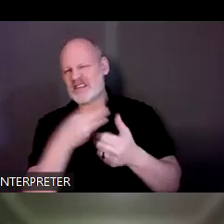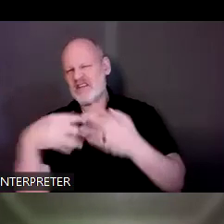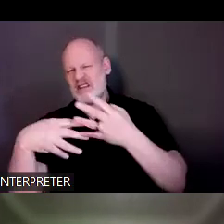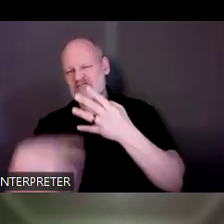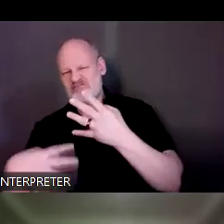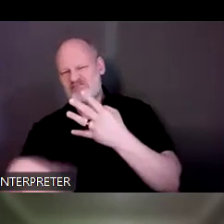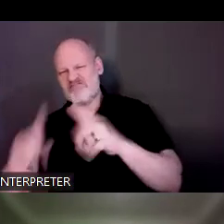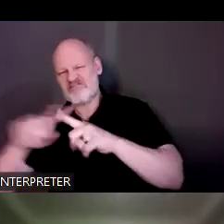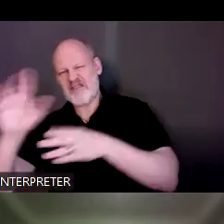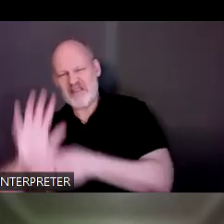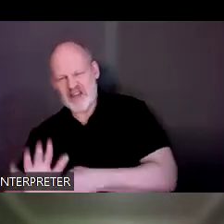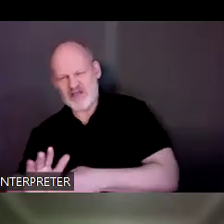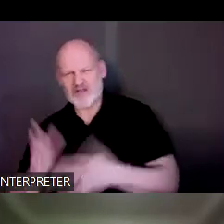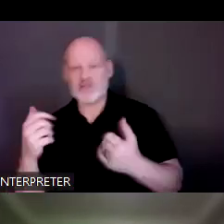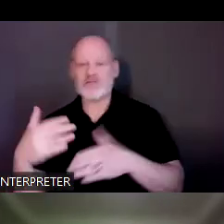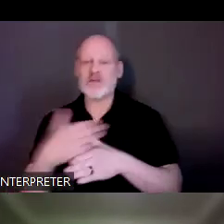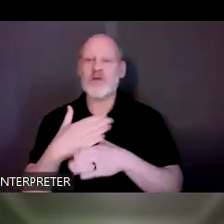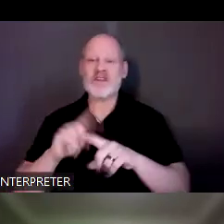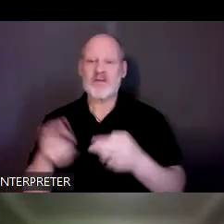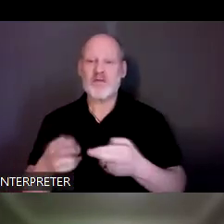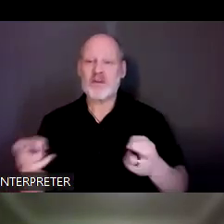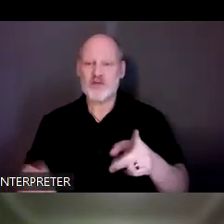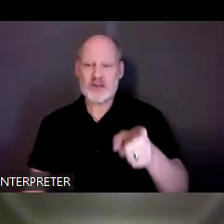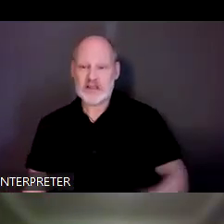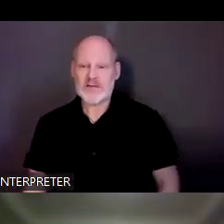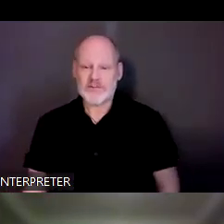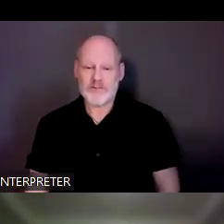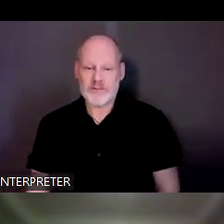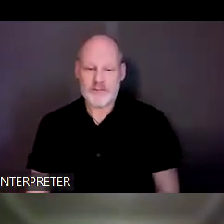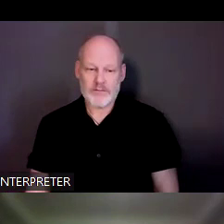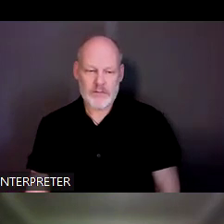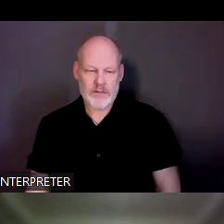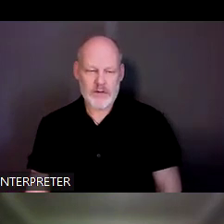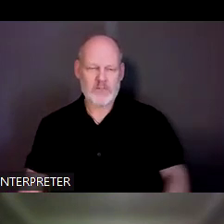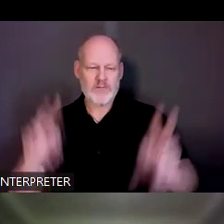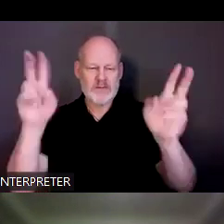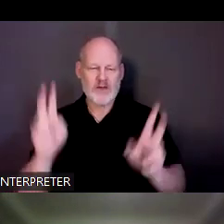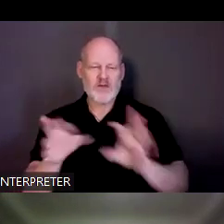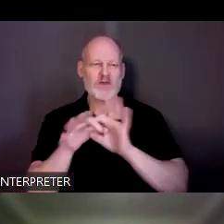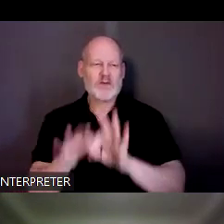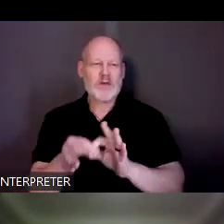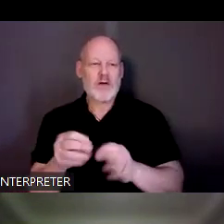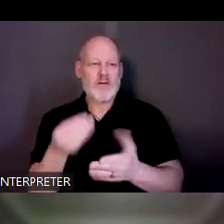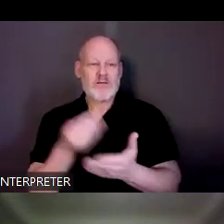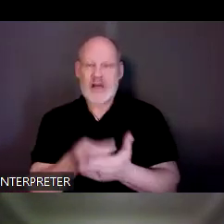more resources here we've got some questions coming up about funding um the uh US Department